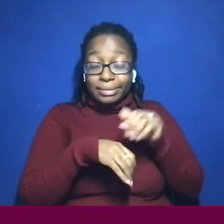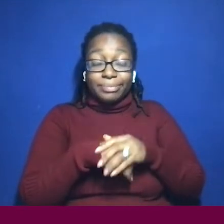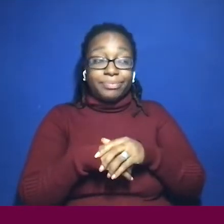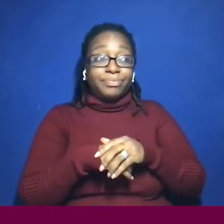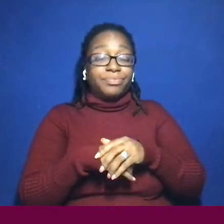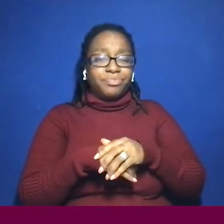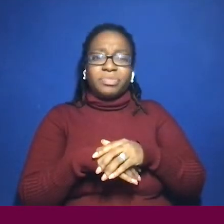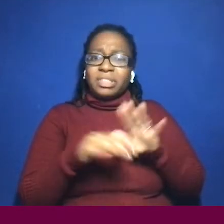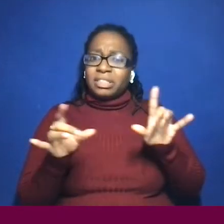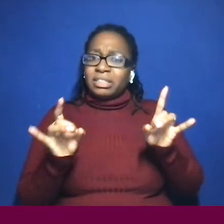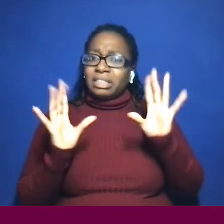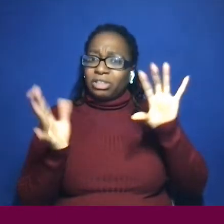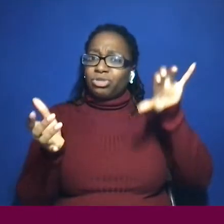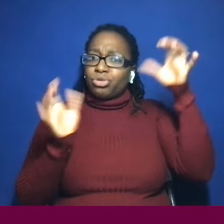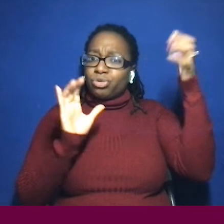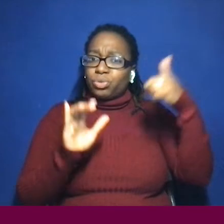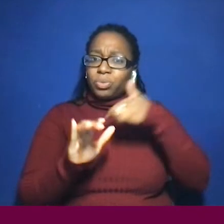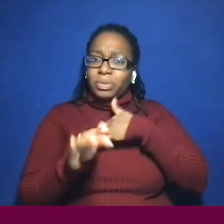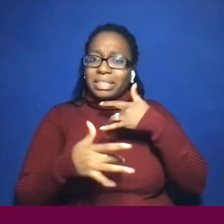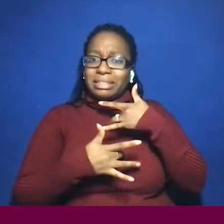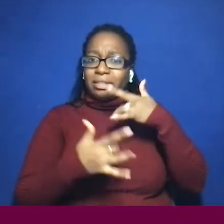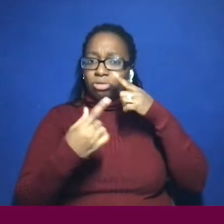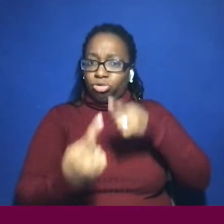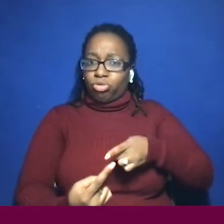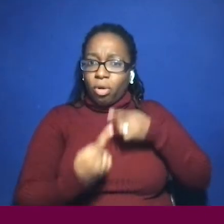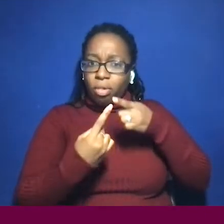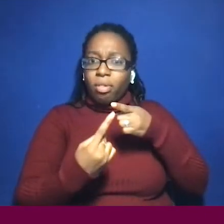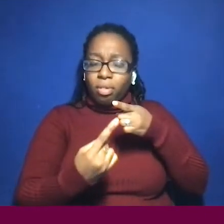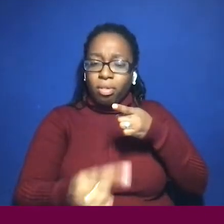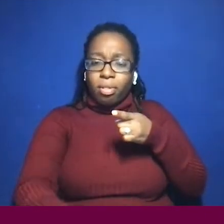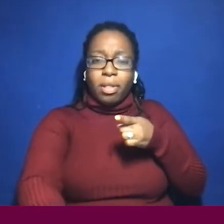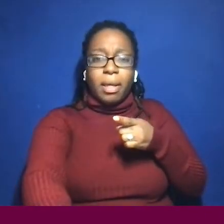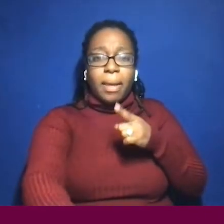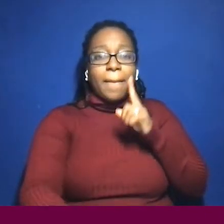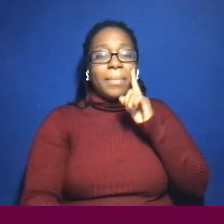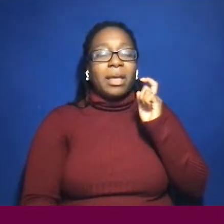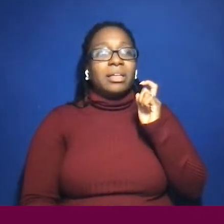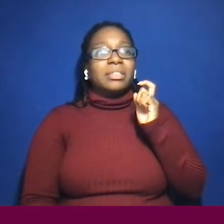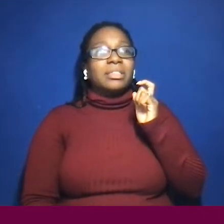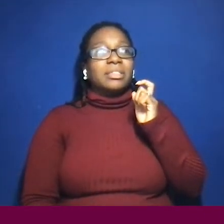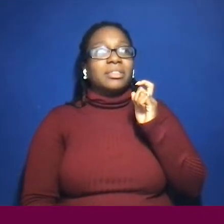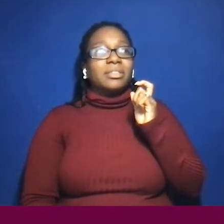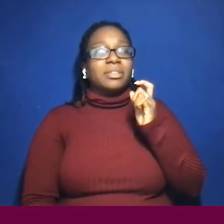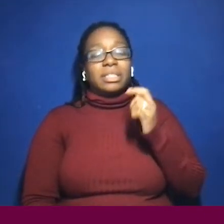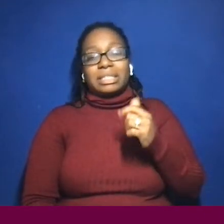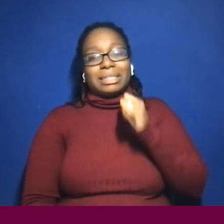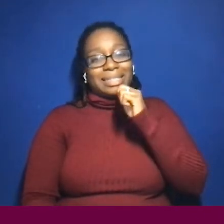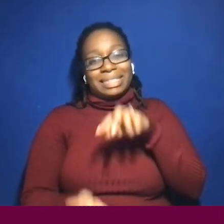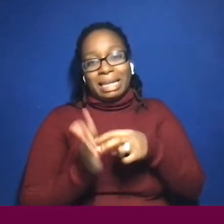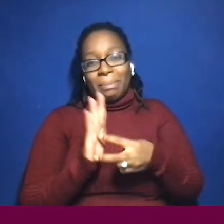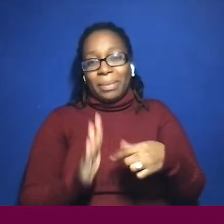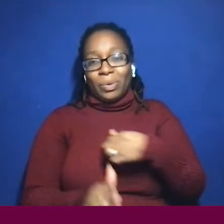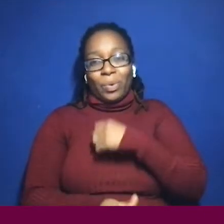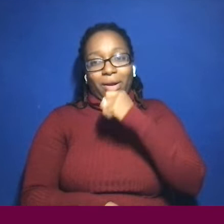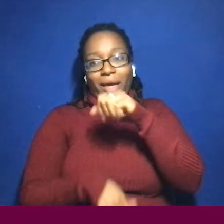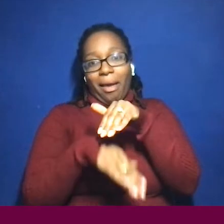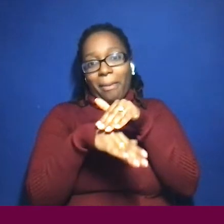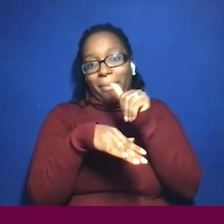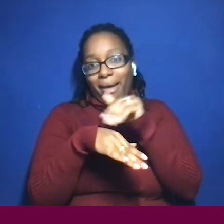we struggle with that often because, not that we're not pet lovers as well. And in fact